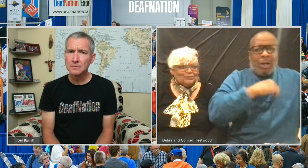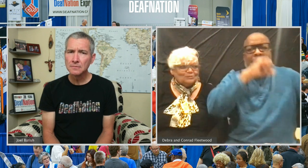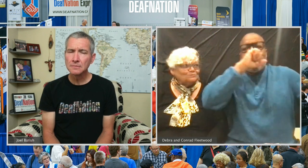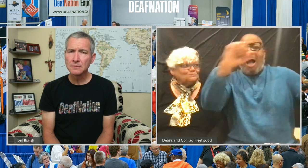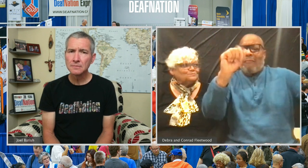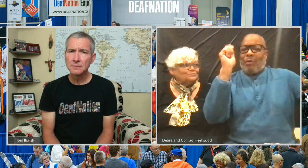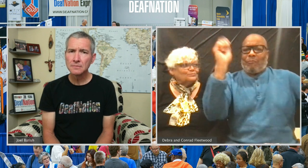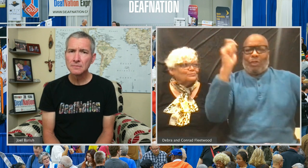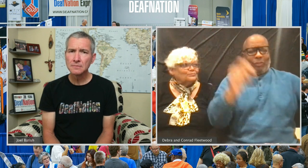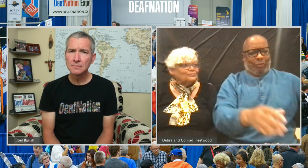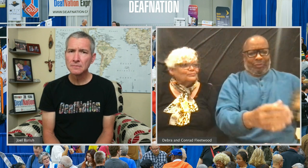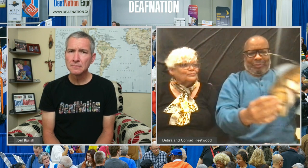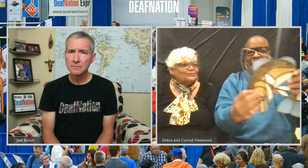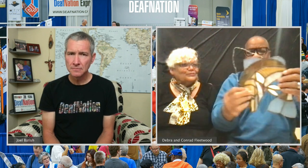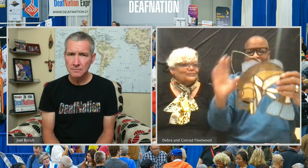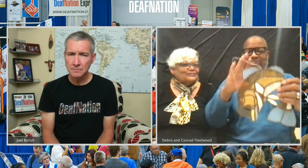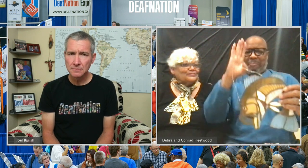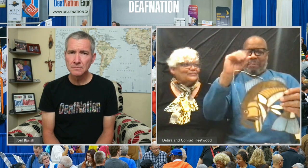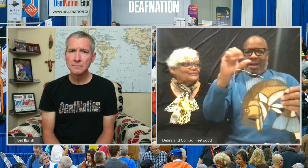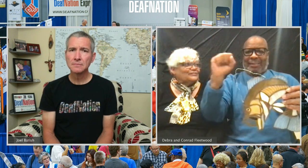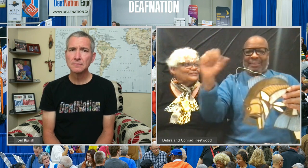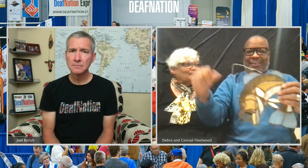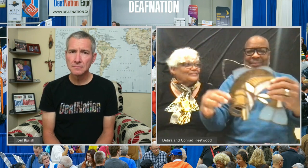I love fishing. That's a bass.